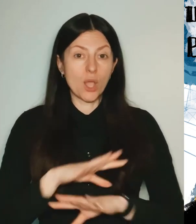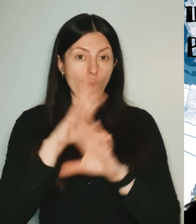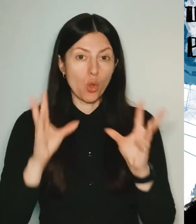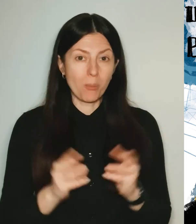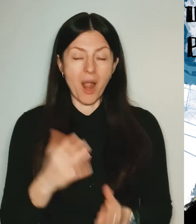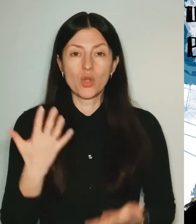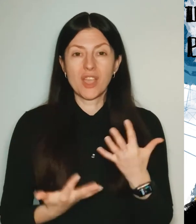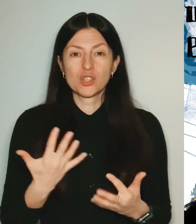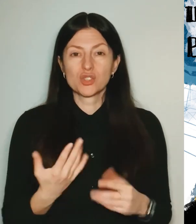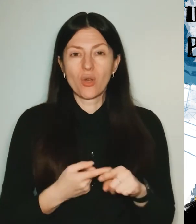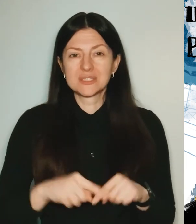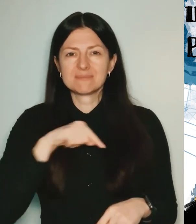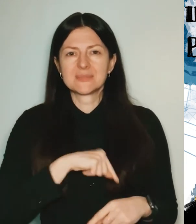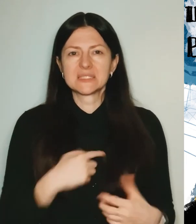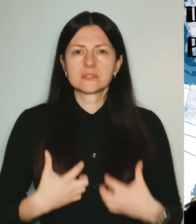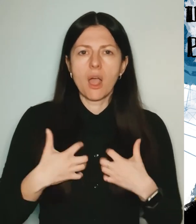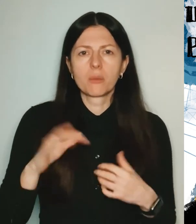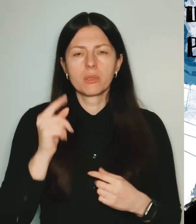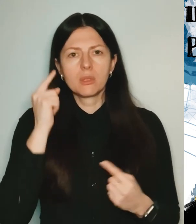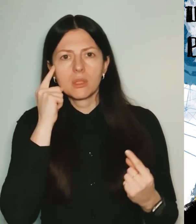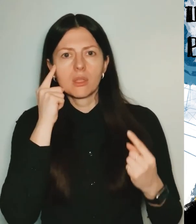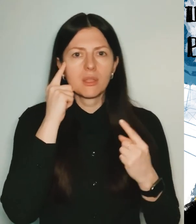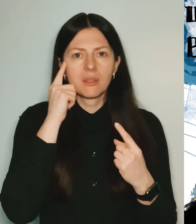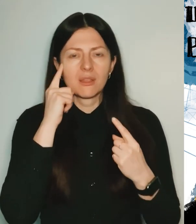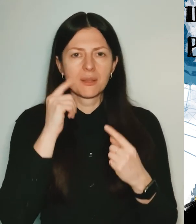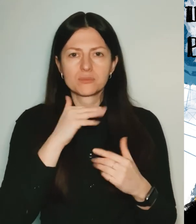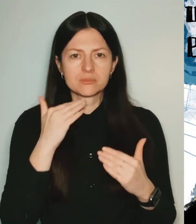But overall. if not succumb to fear and these thoughts